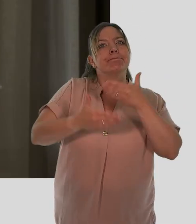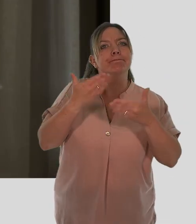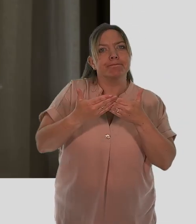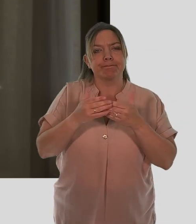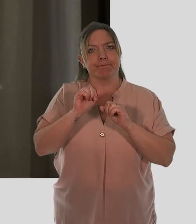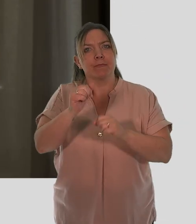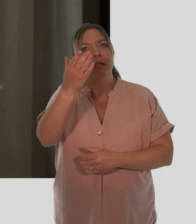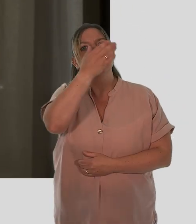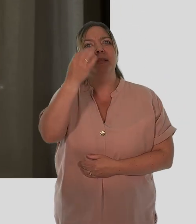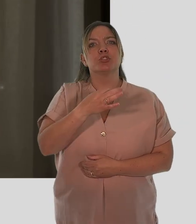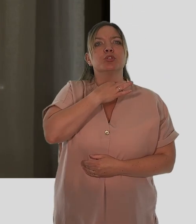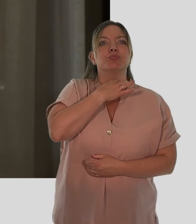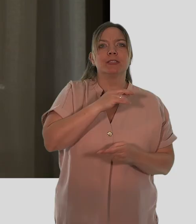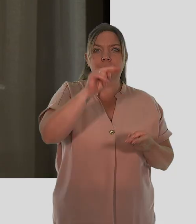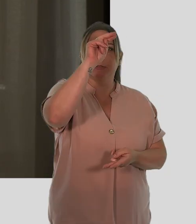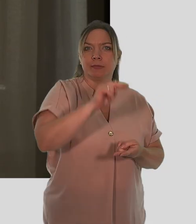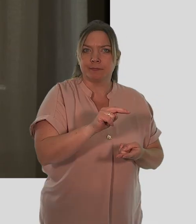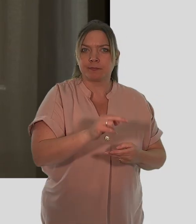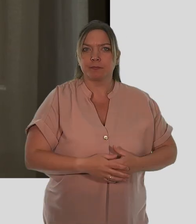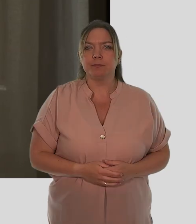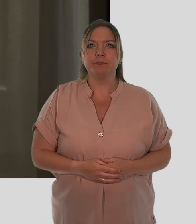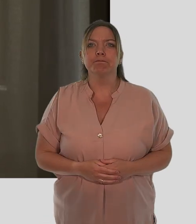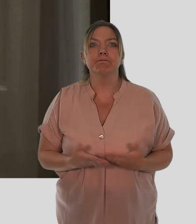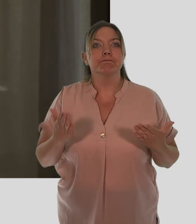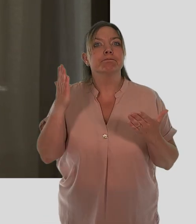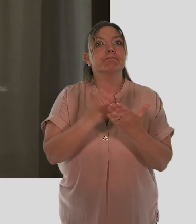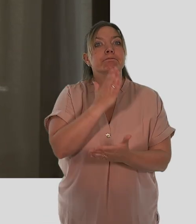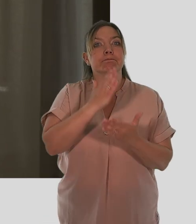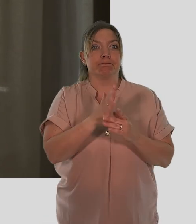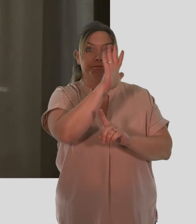treating issues such as depression very actively and effectively;